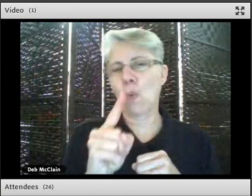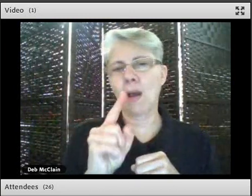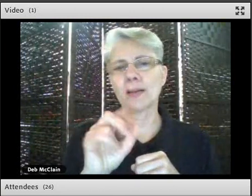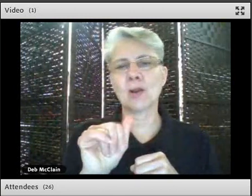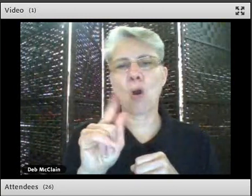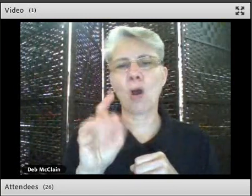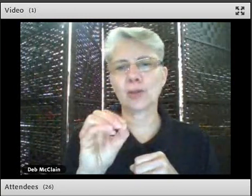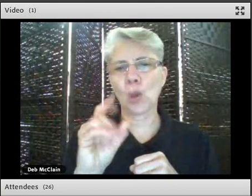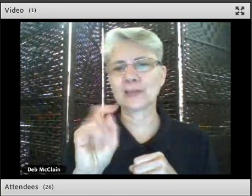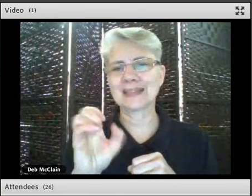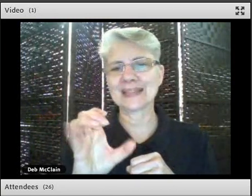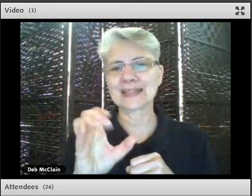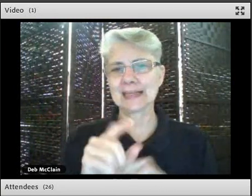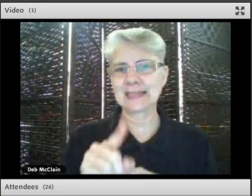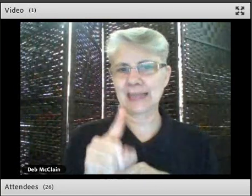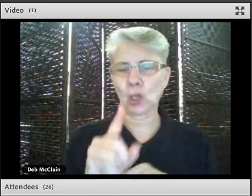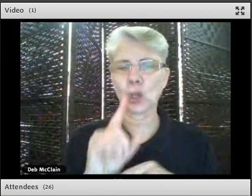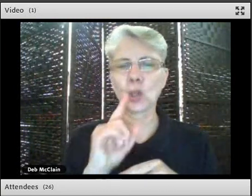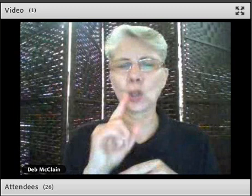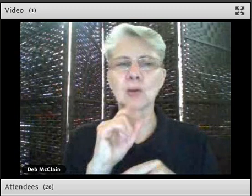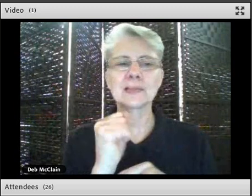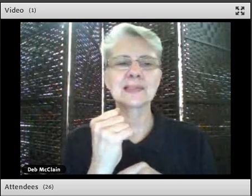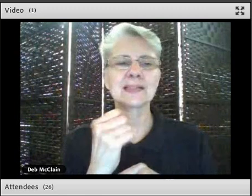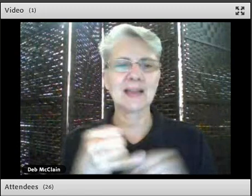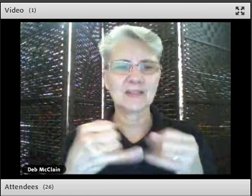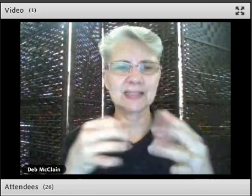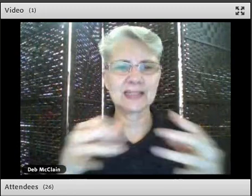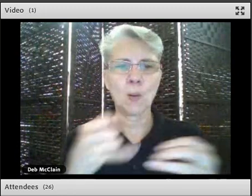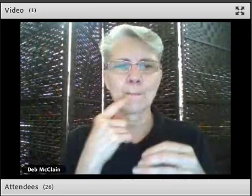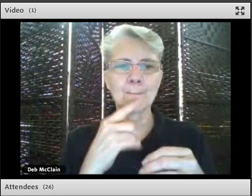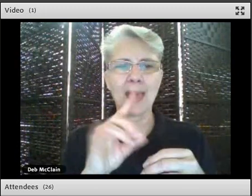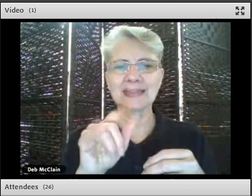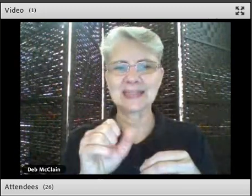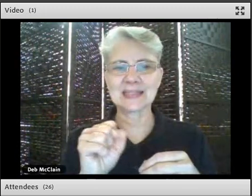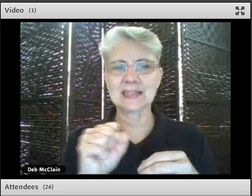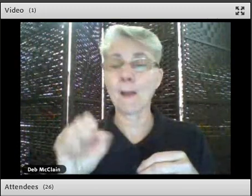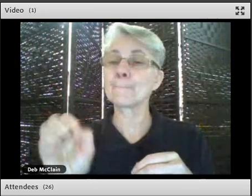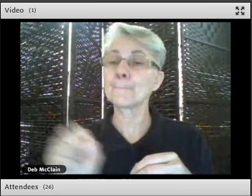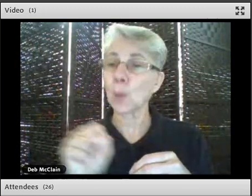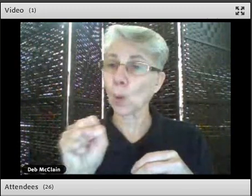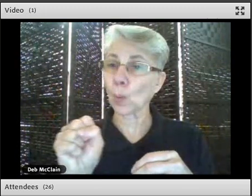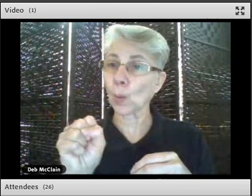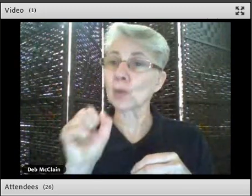So make sure to monitor the number agreement with the words.